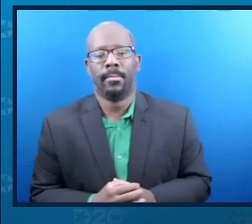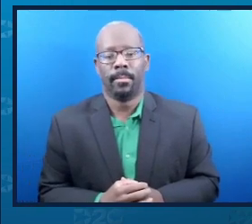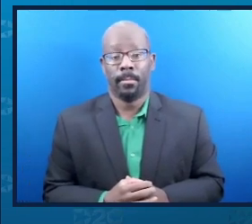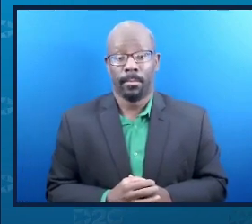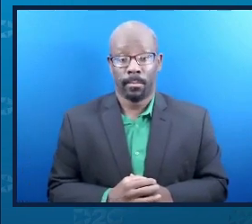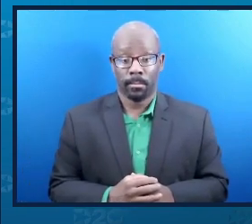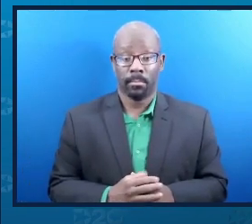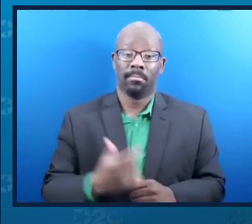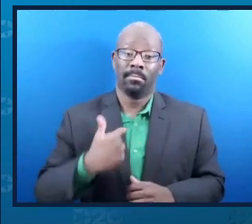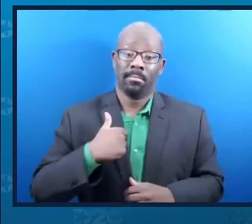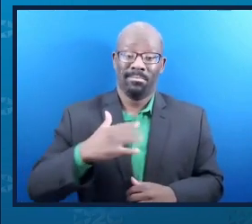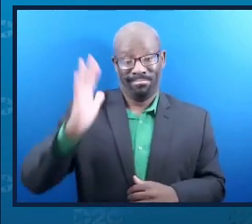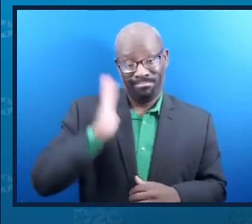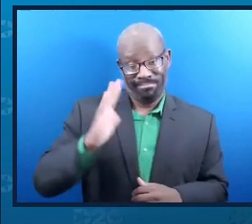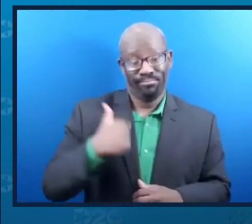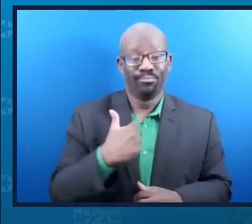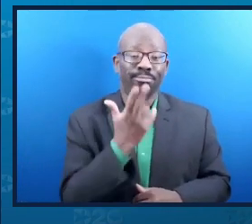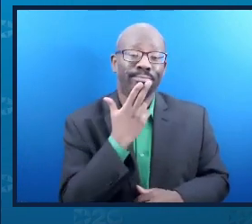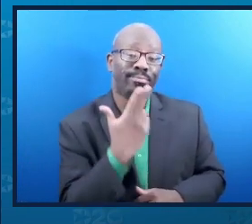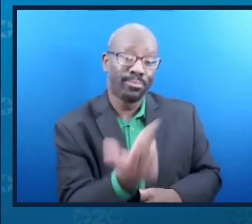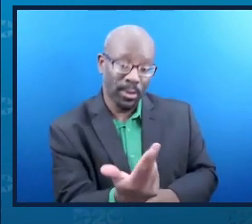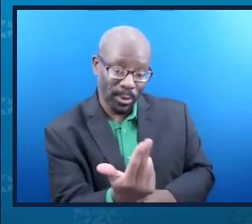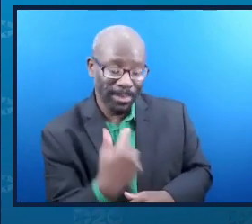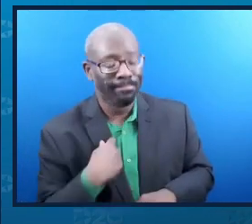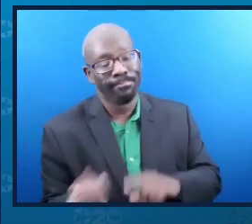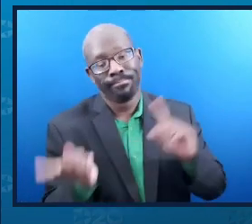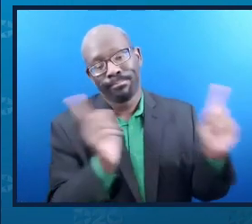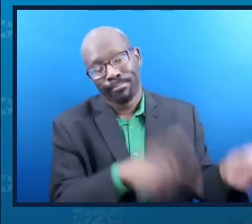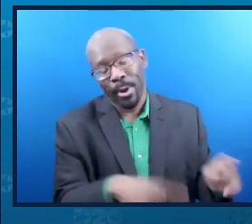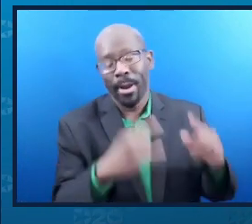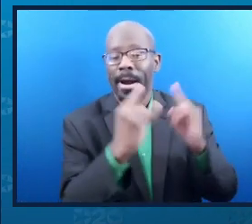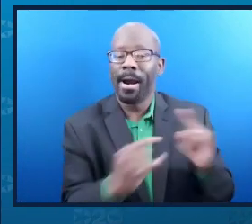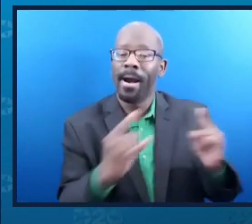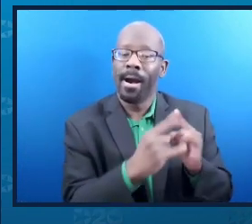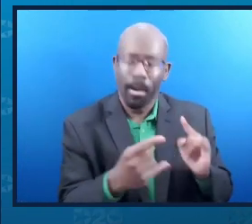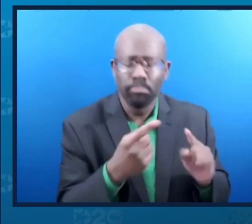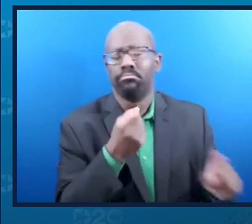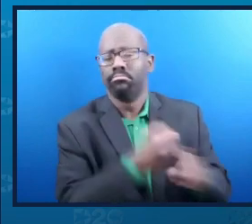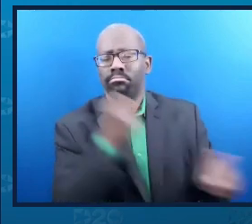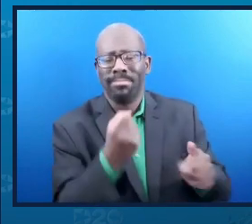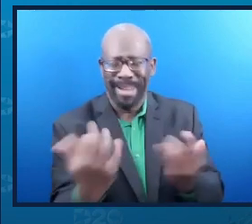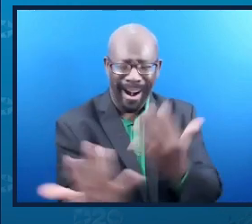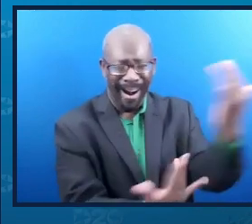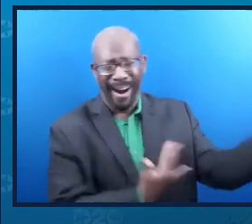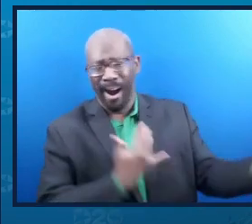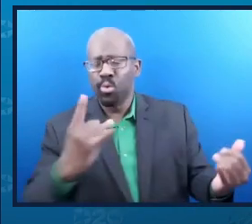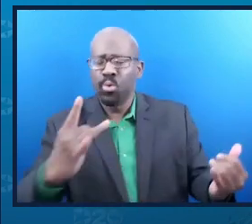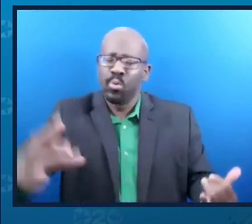I WAS 13 WHEN THE CAMPFIRE, THE MOST DESTRUCTIVE WILDFIRE IN